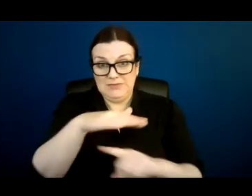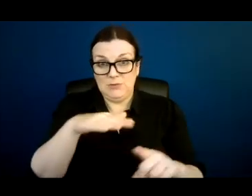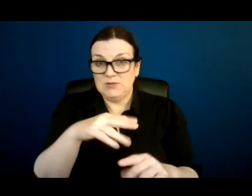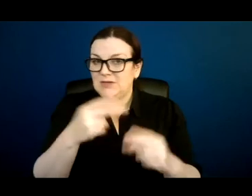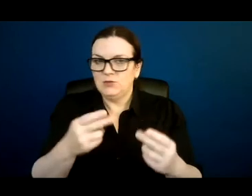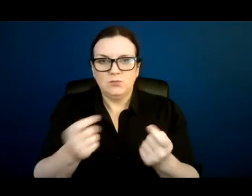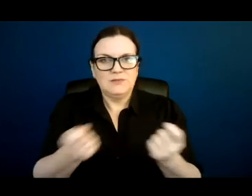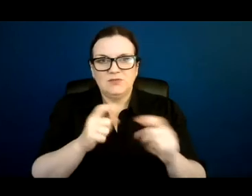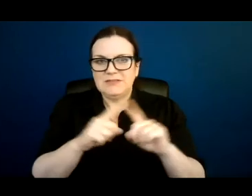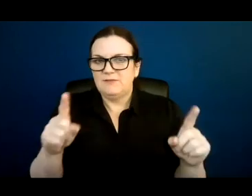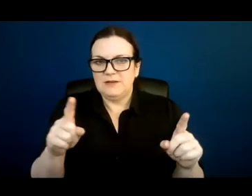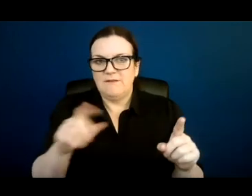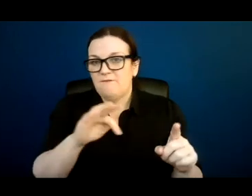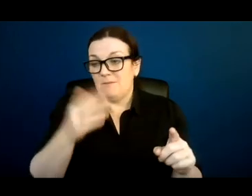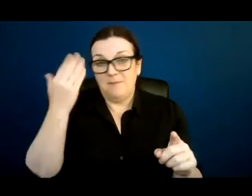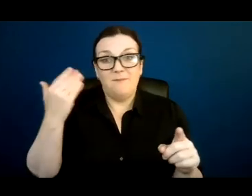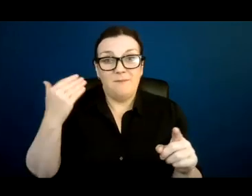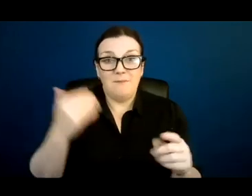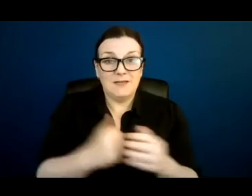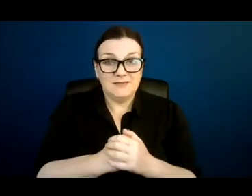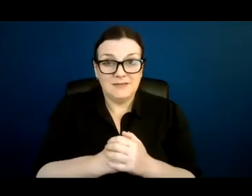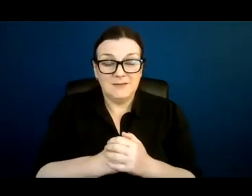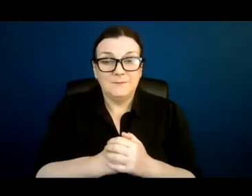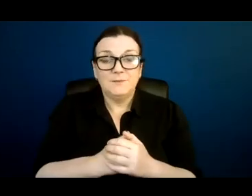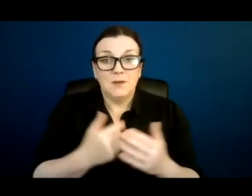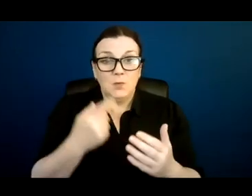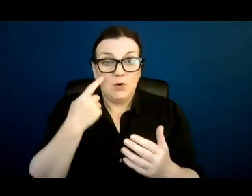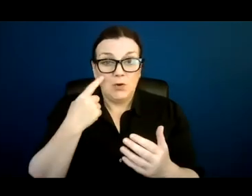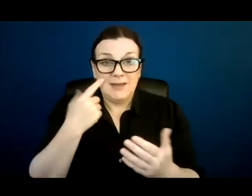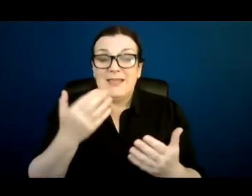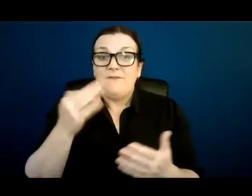the cases that we have. We are looking at a case that if somebody comes into wardship, I have one